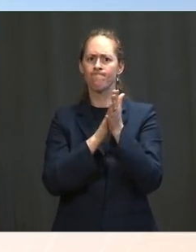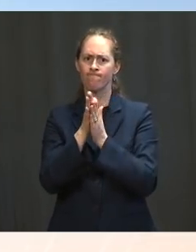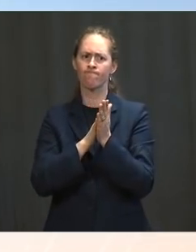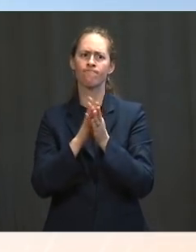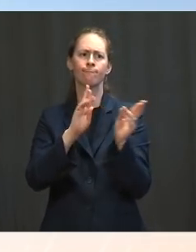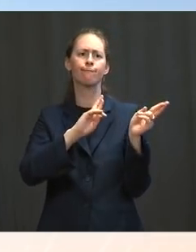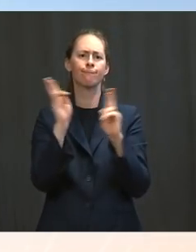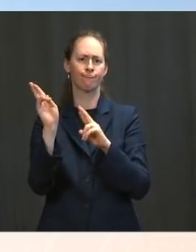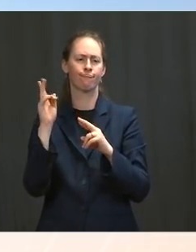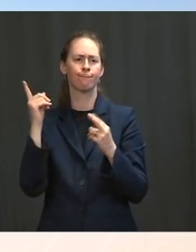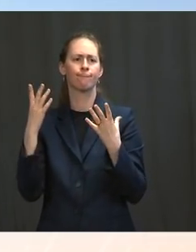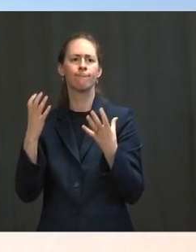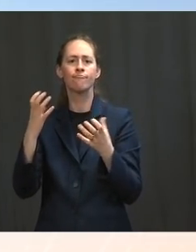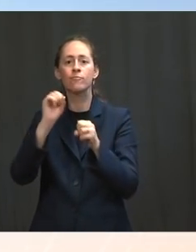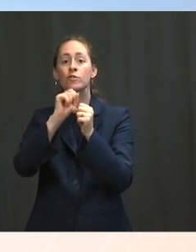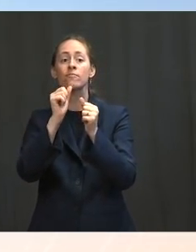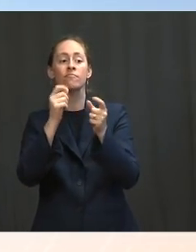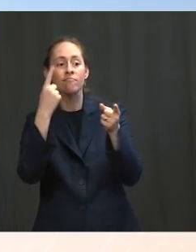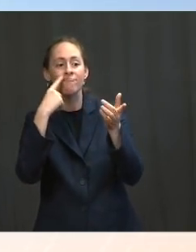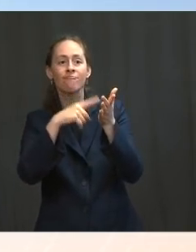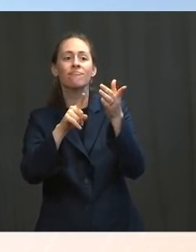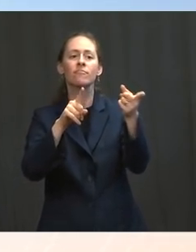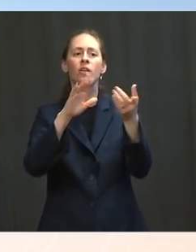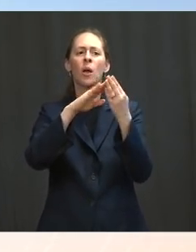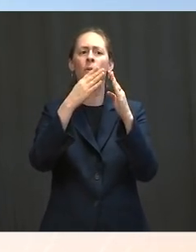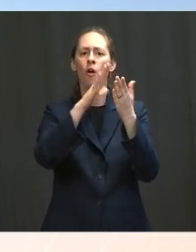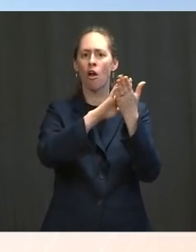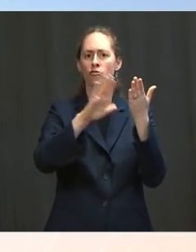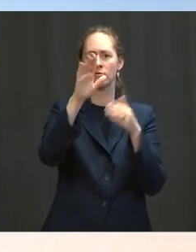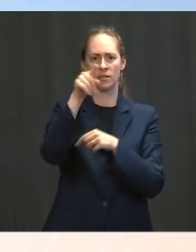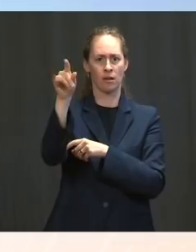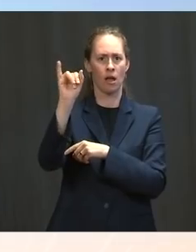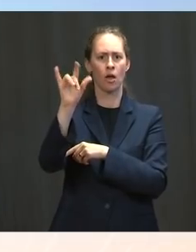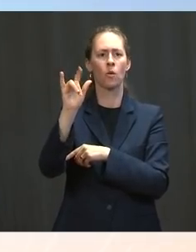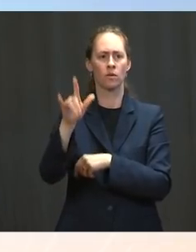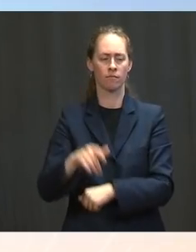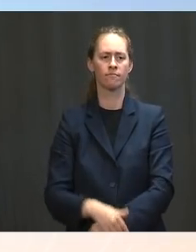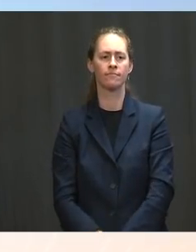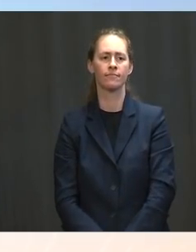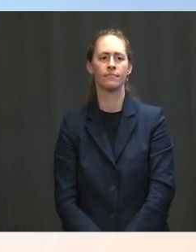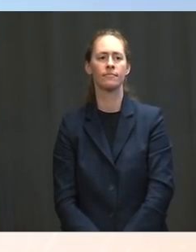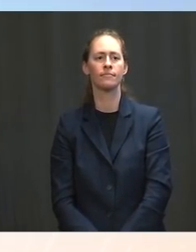which, as you know, is located in Crystal Lake, Illinois.